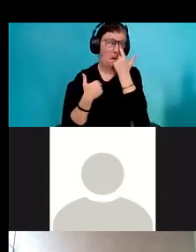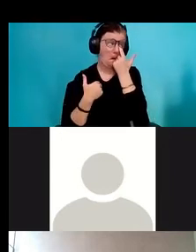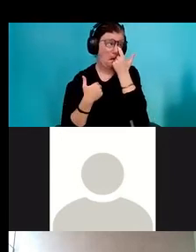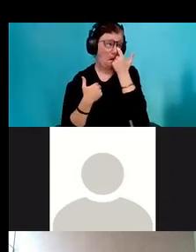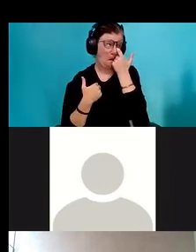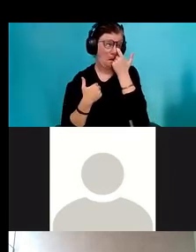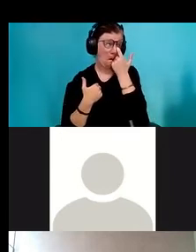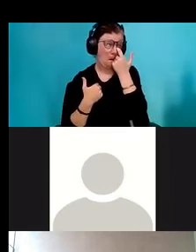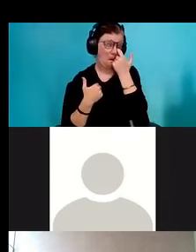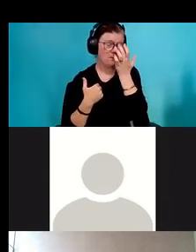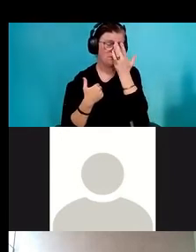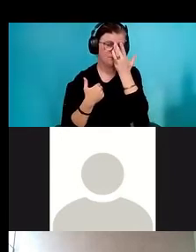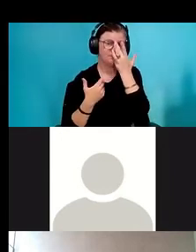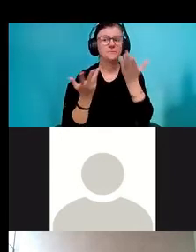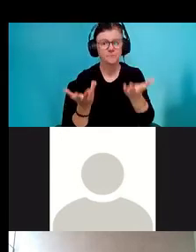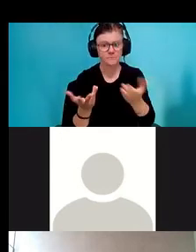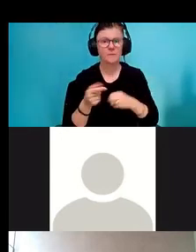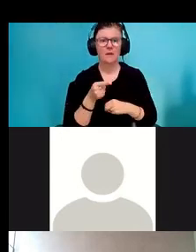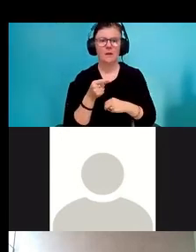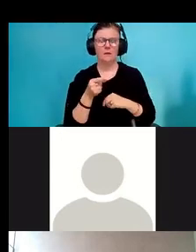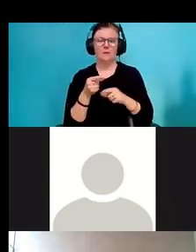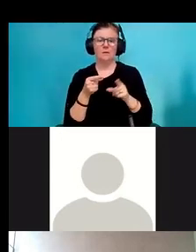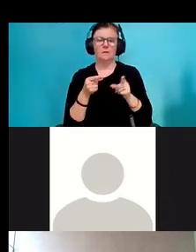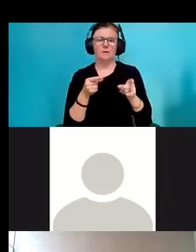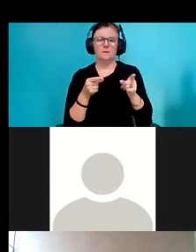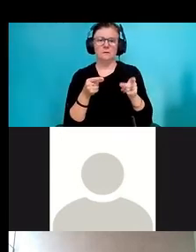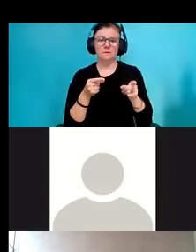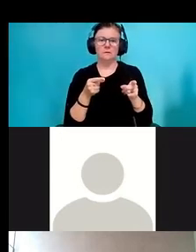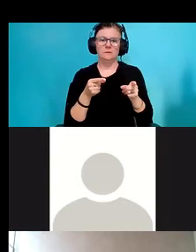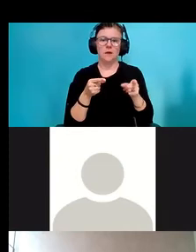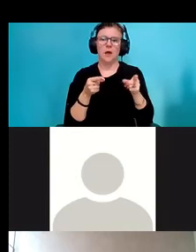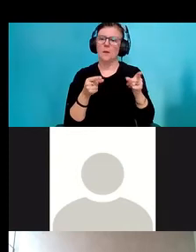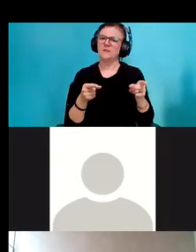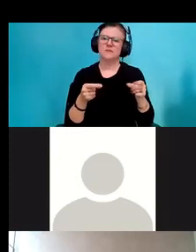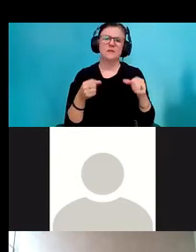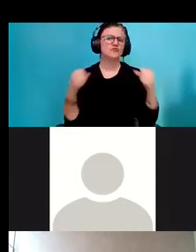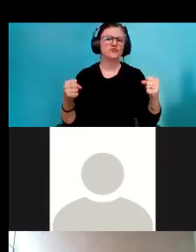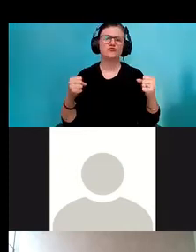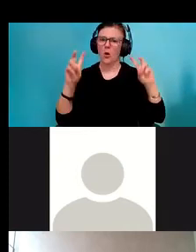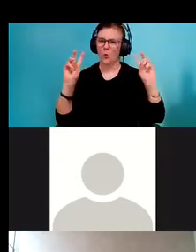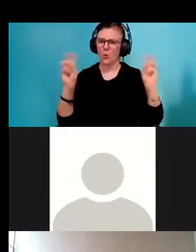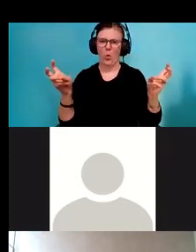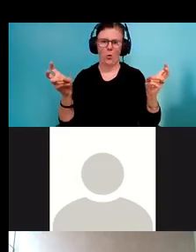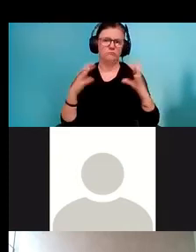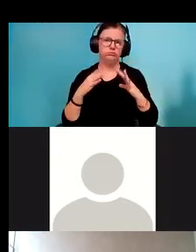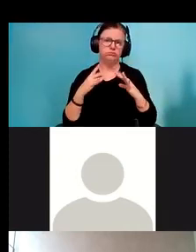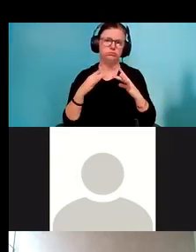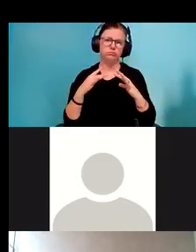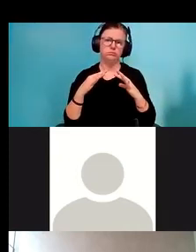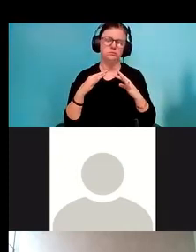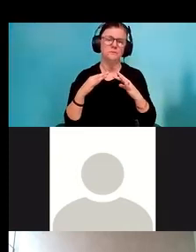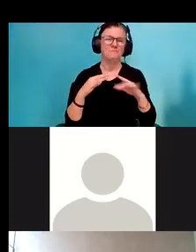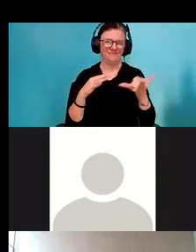So the reason that this-- the reasons that this is such a strong quote are many. And many of them are what everyone